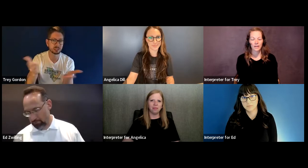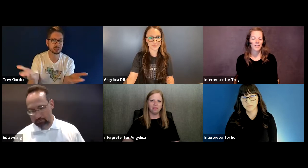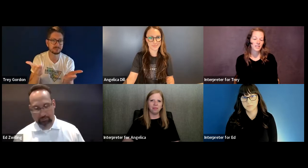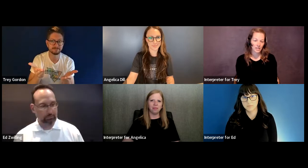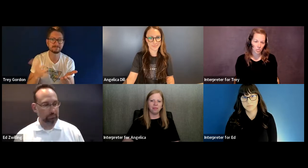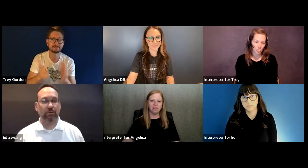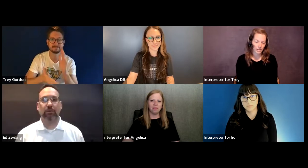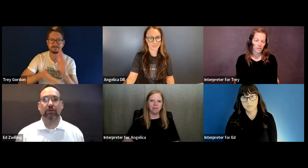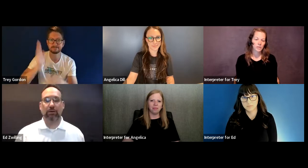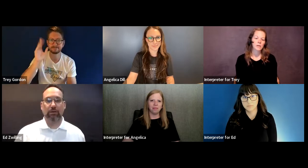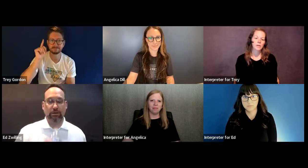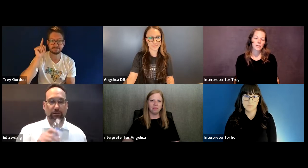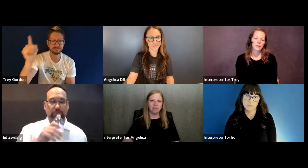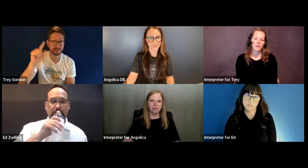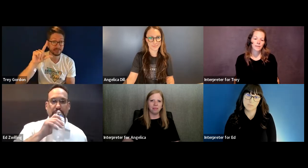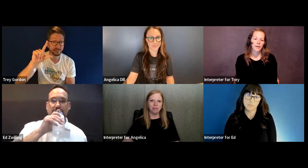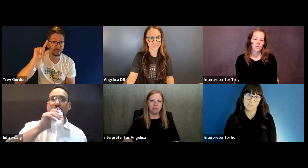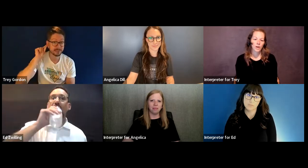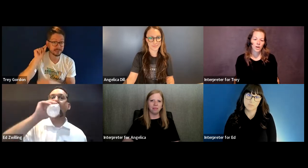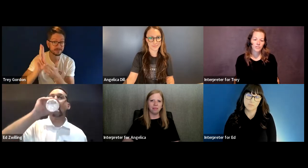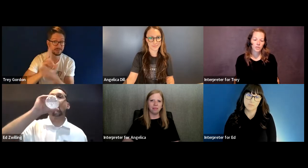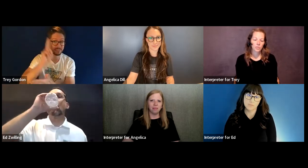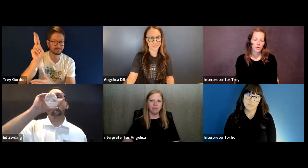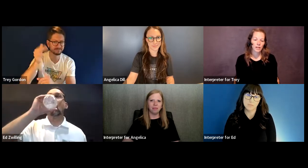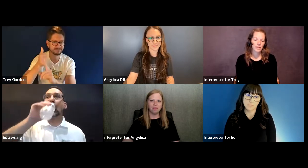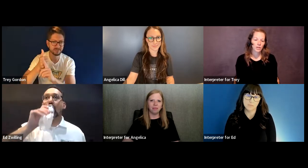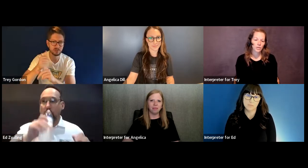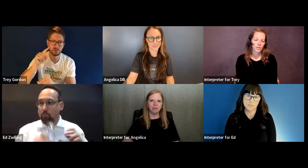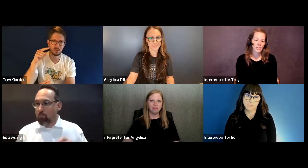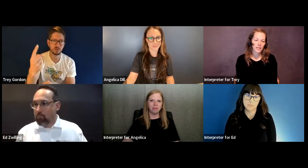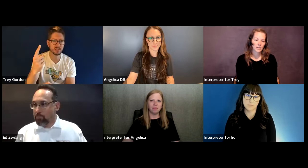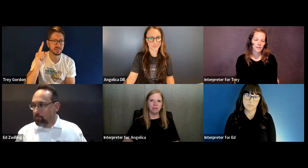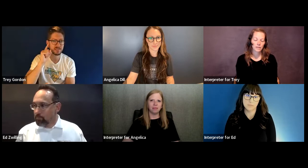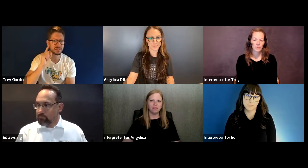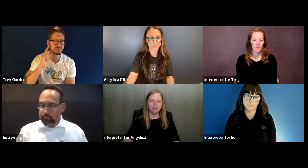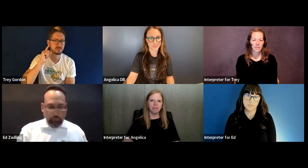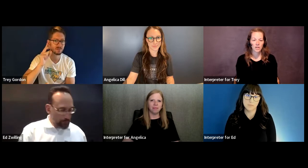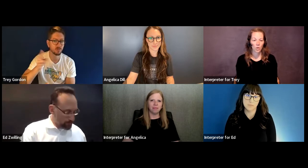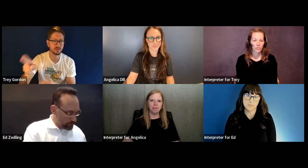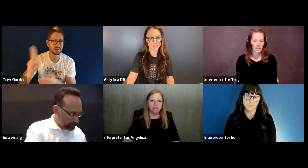the state school here and then went off to gallaudet university which is the only